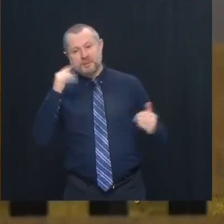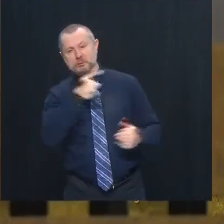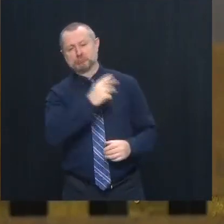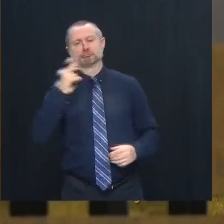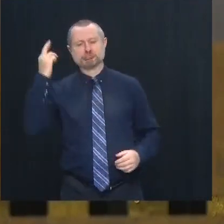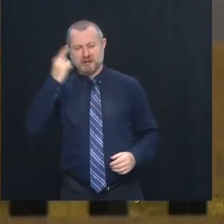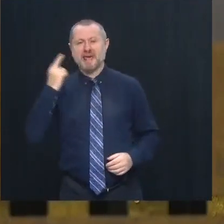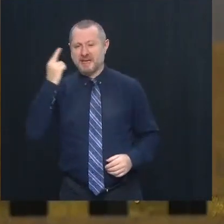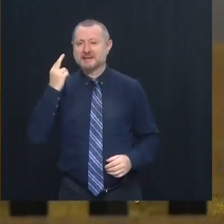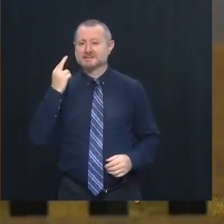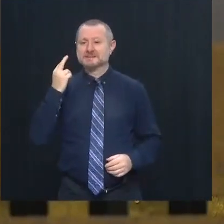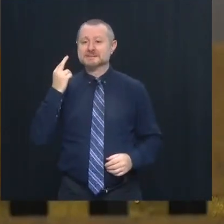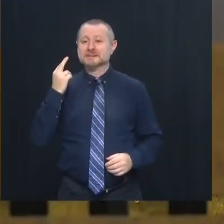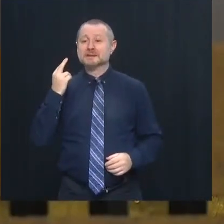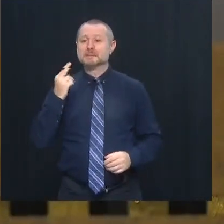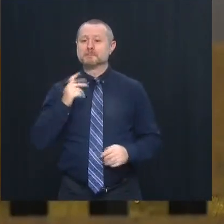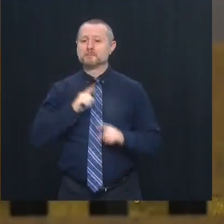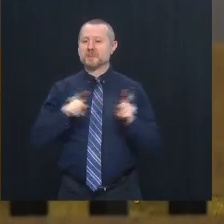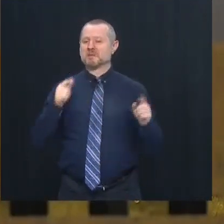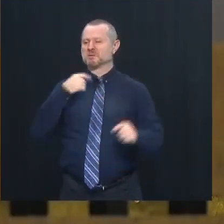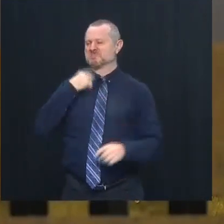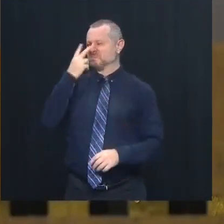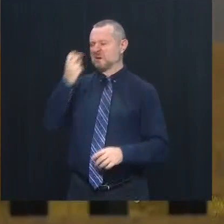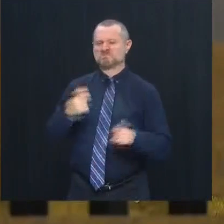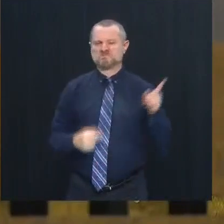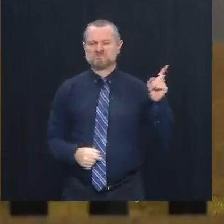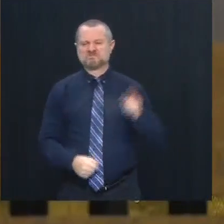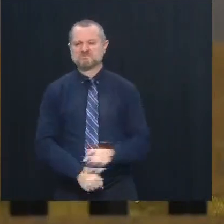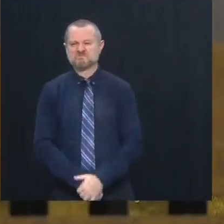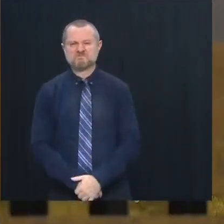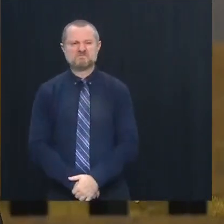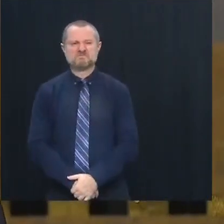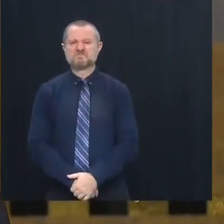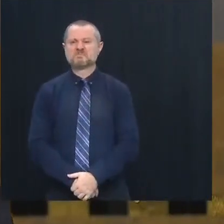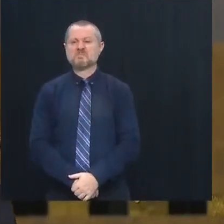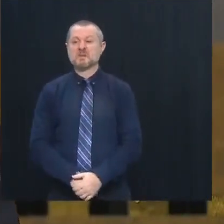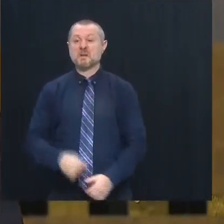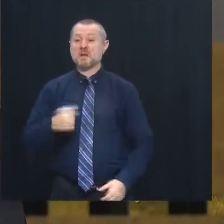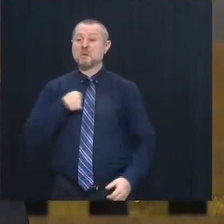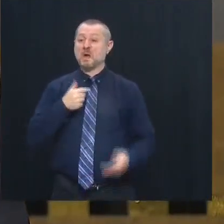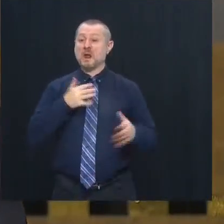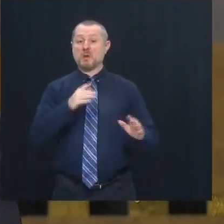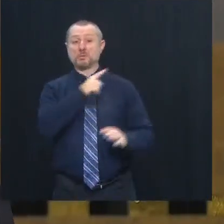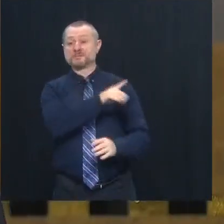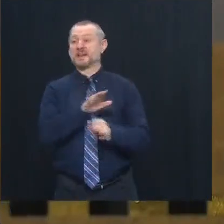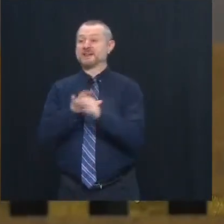BUT IT'S NOT JUST ABOUT MORALITY. I HOPE THAT THE TRUMP ADMINISTRATION OPENS THEIR EYES